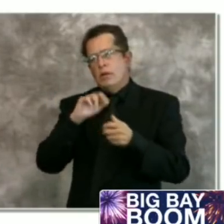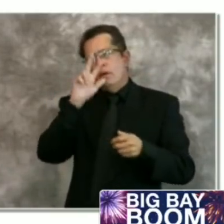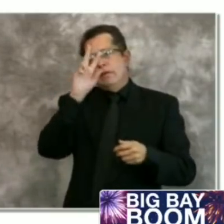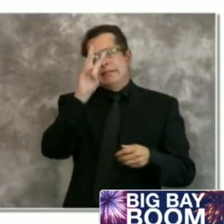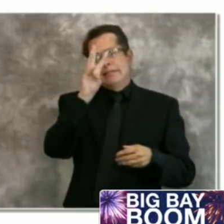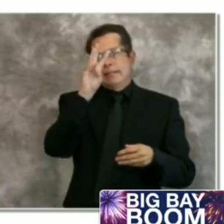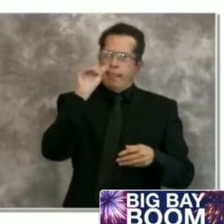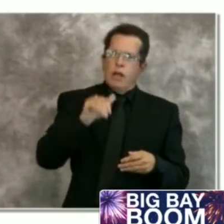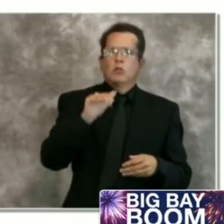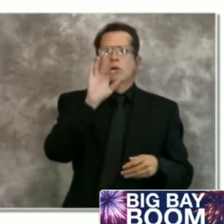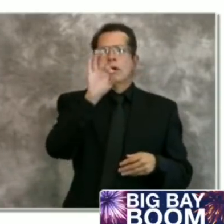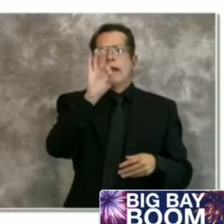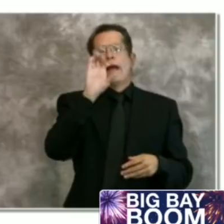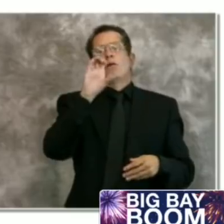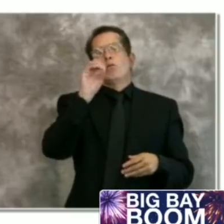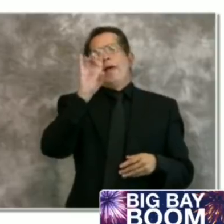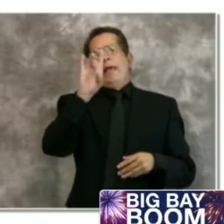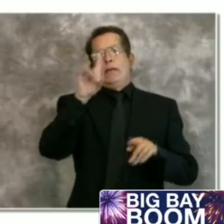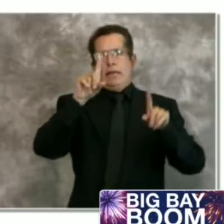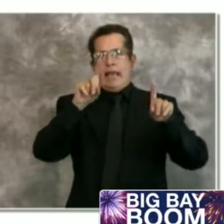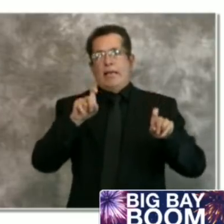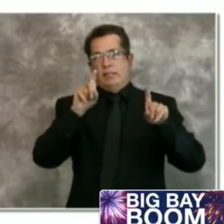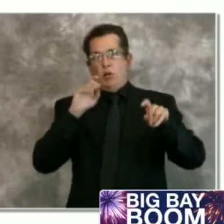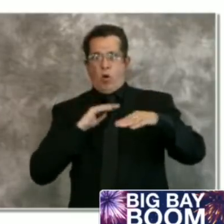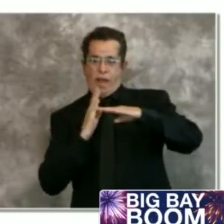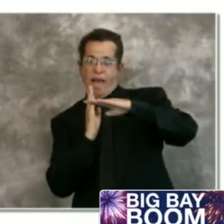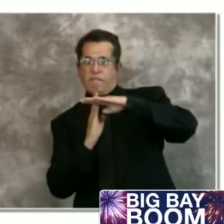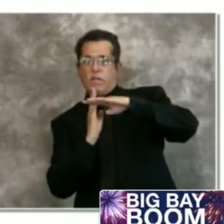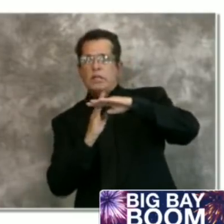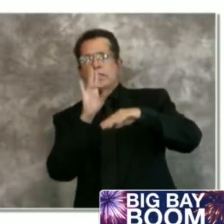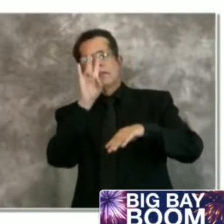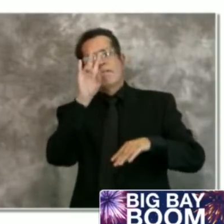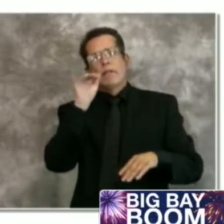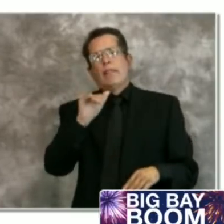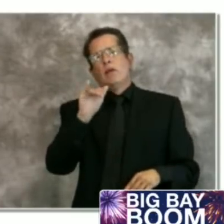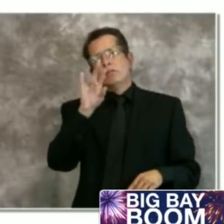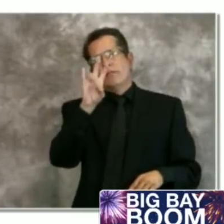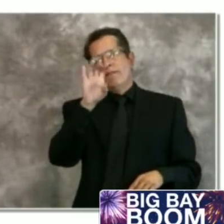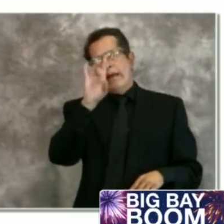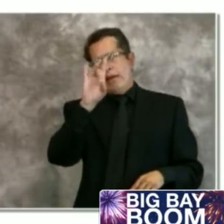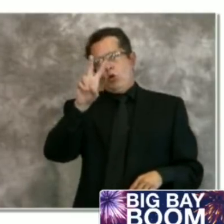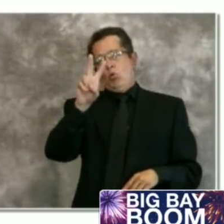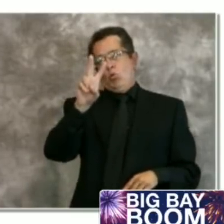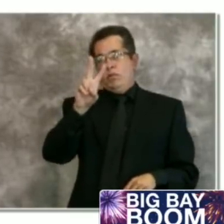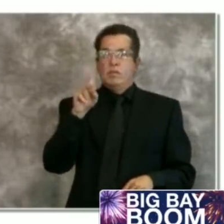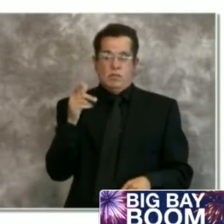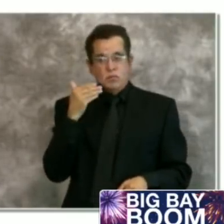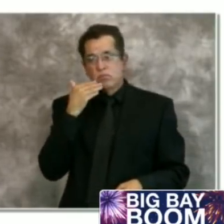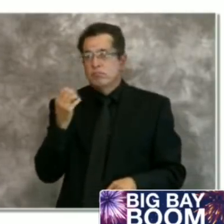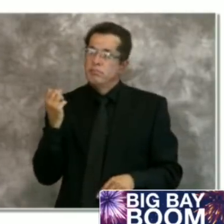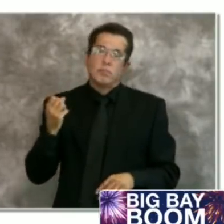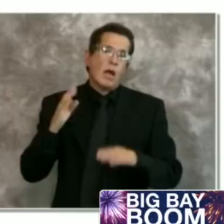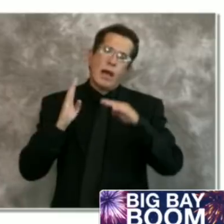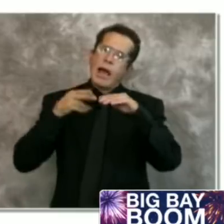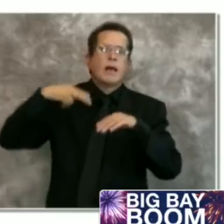OUR PUBLIC HEALTH DEPARTMENT HEALTH AND HUMAN SERVICES FOR THE INCREASE AS WE TODAY,